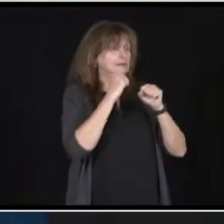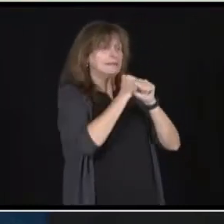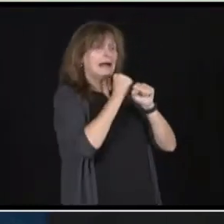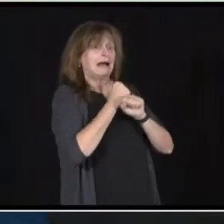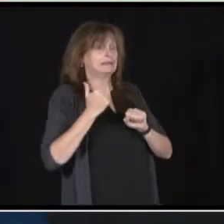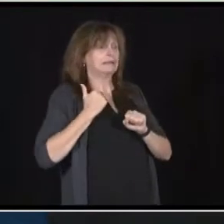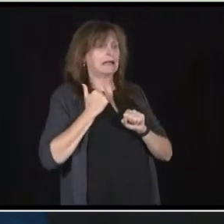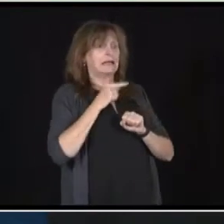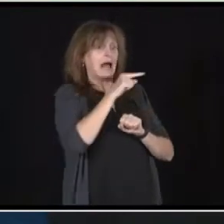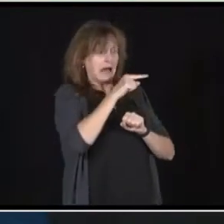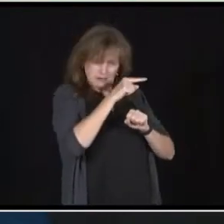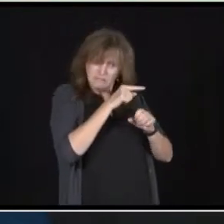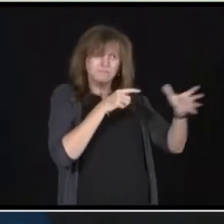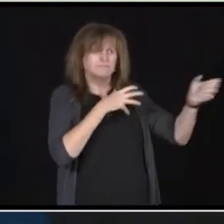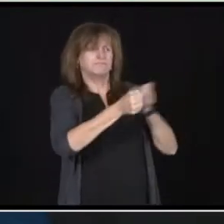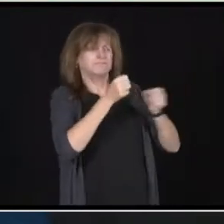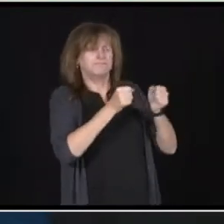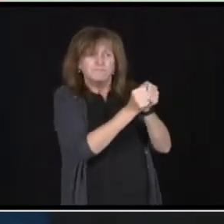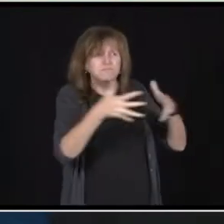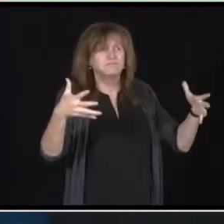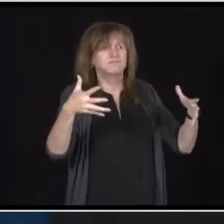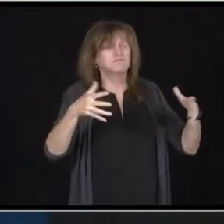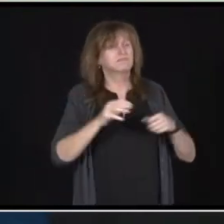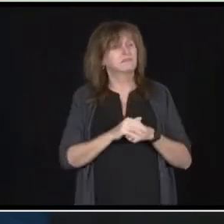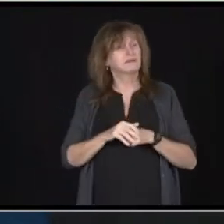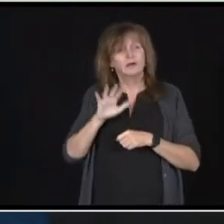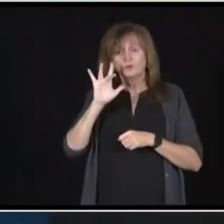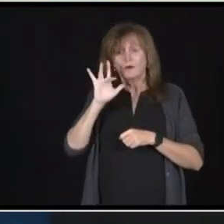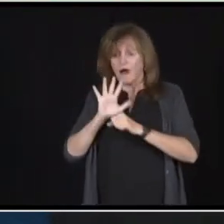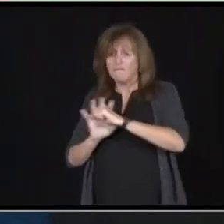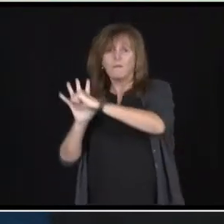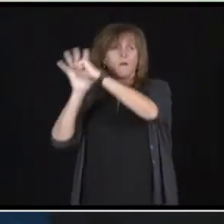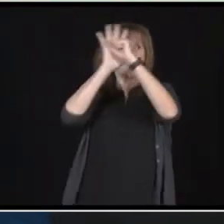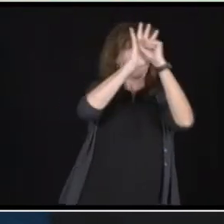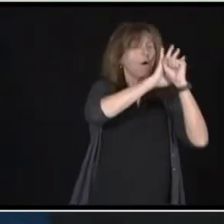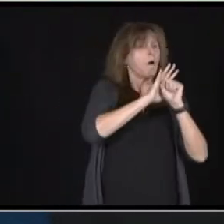trace and isolate cases. 25 local public health units are reaching 100%